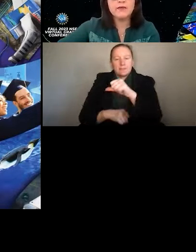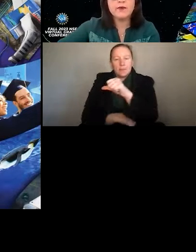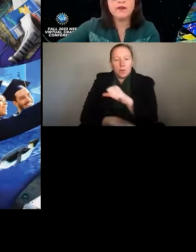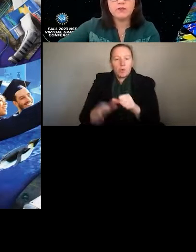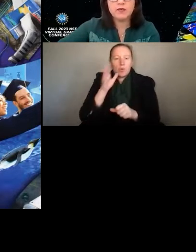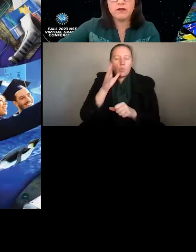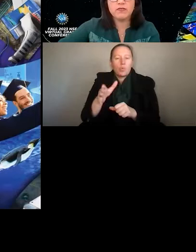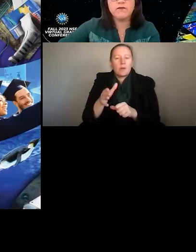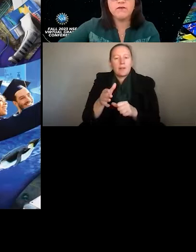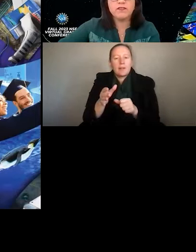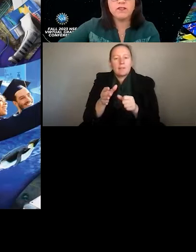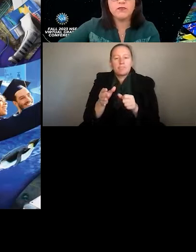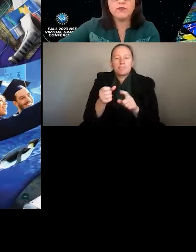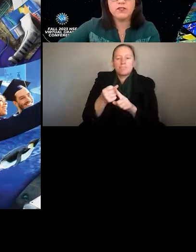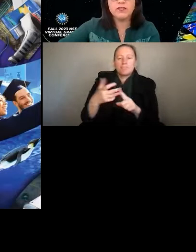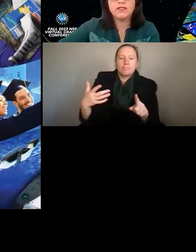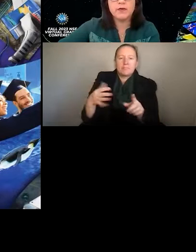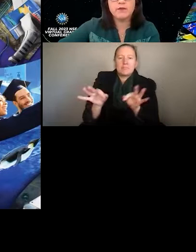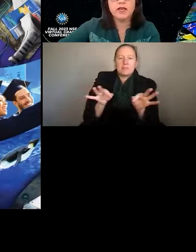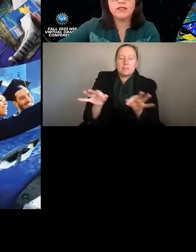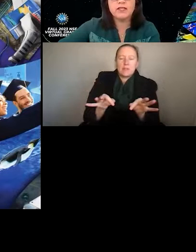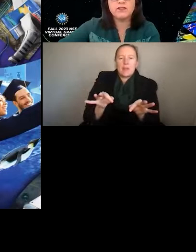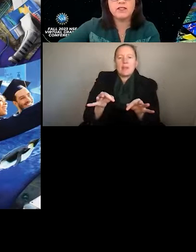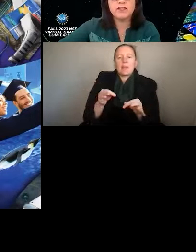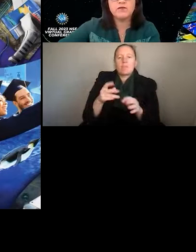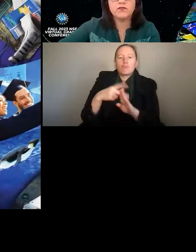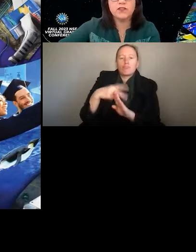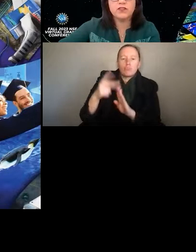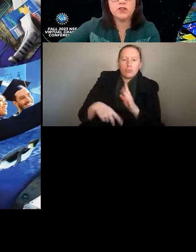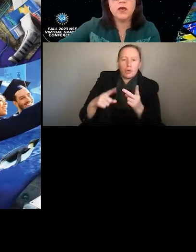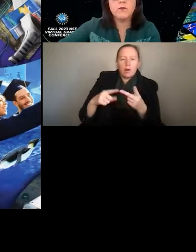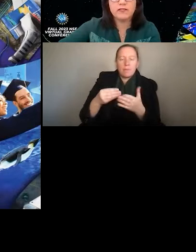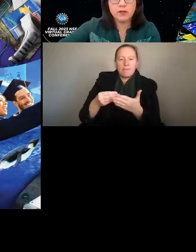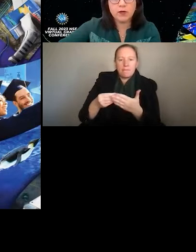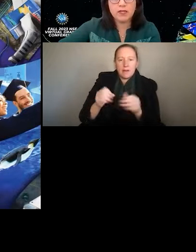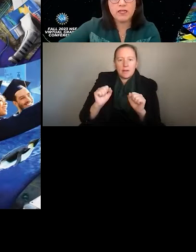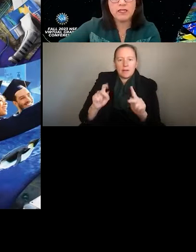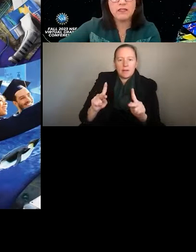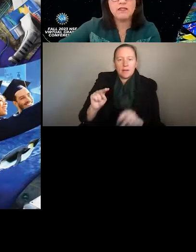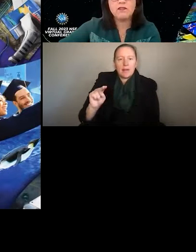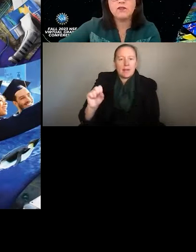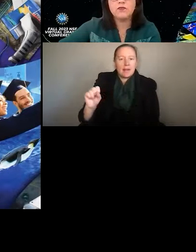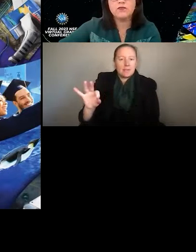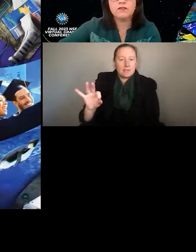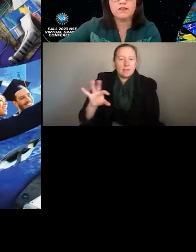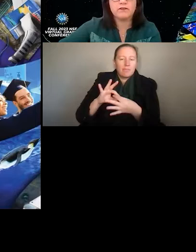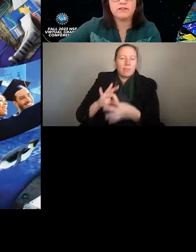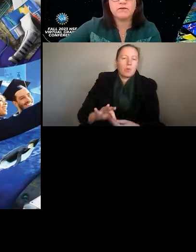the various programs and funding opportunities available at the National Science Foundation. Particularly in the EDU directorate.